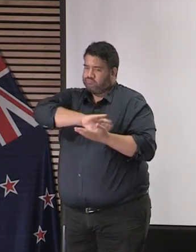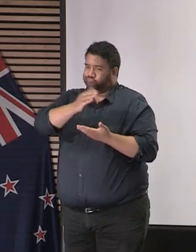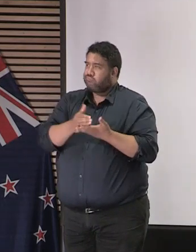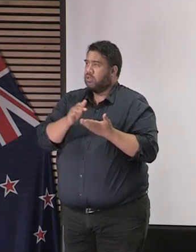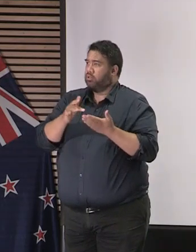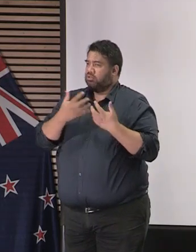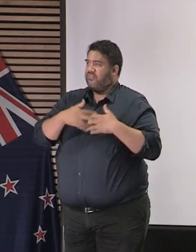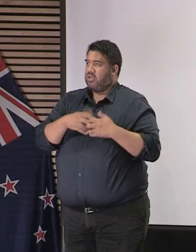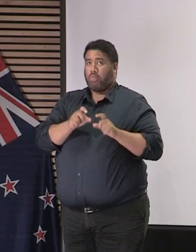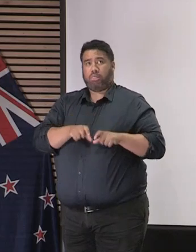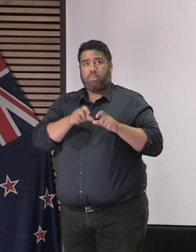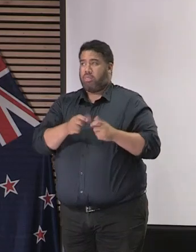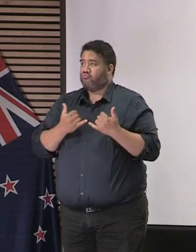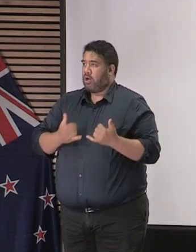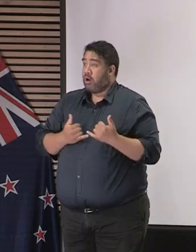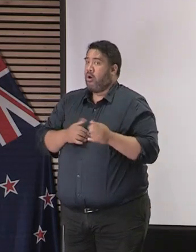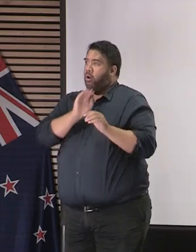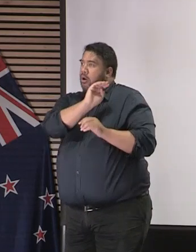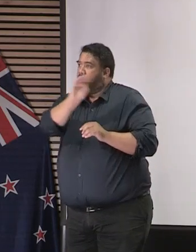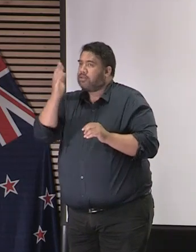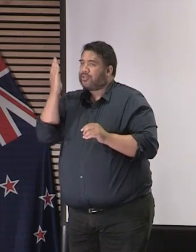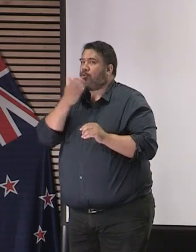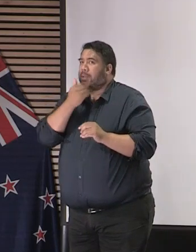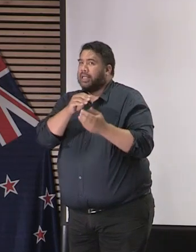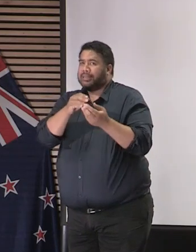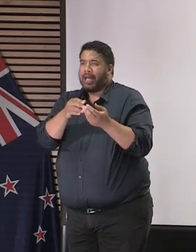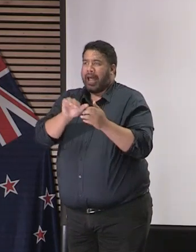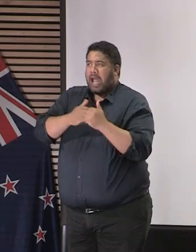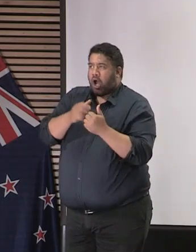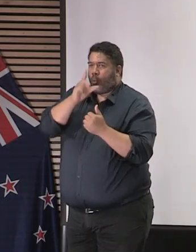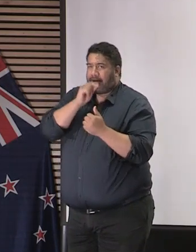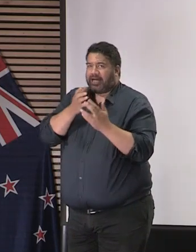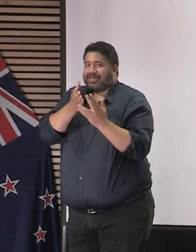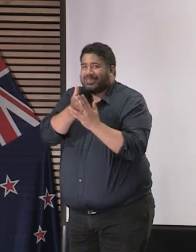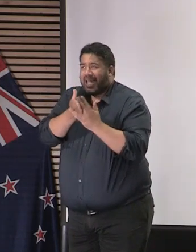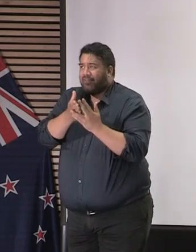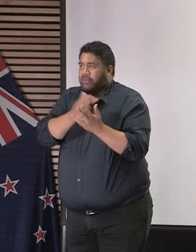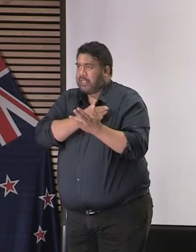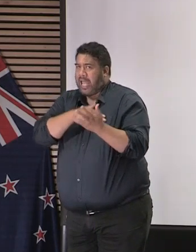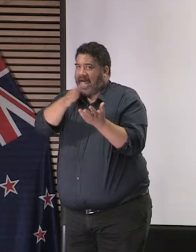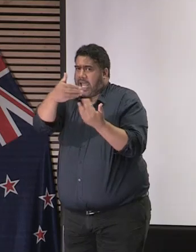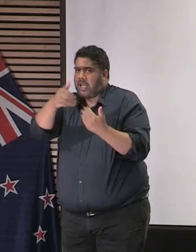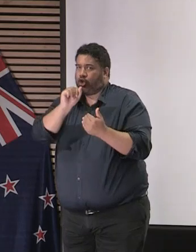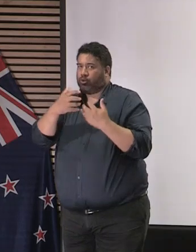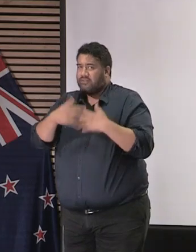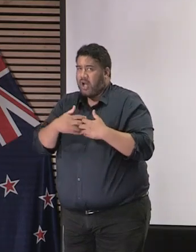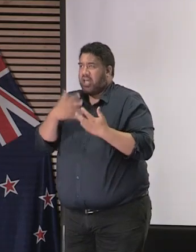working with schools at the moment. Many schools have a stock of devices at school which at the moment are just sitting at school. We are